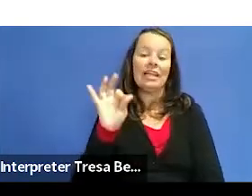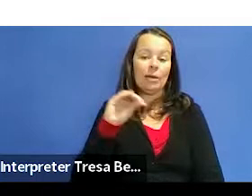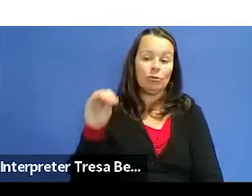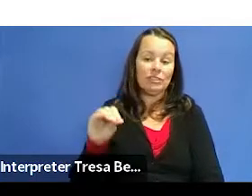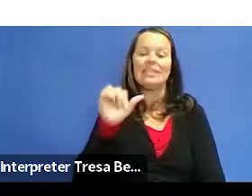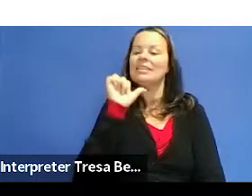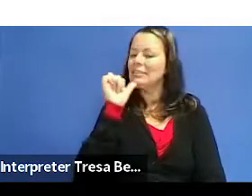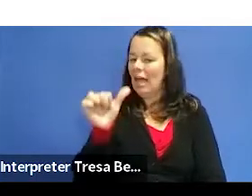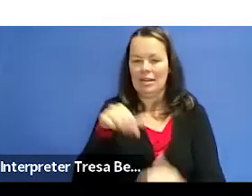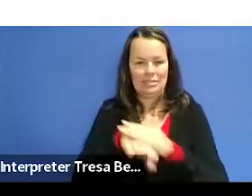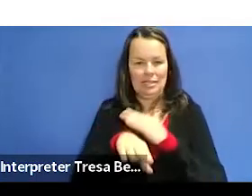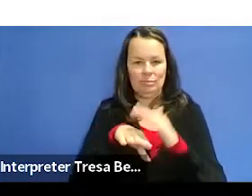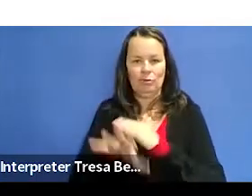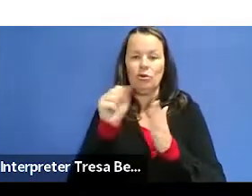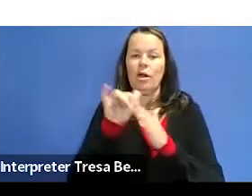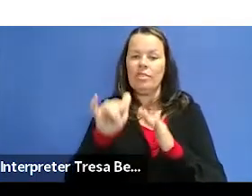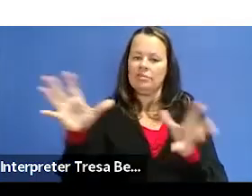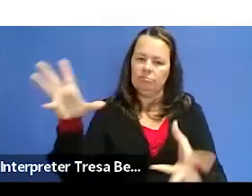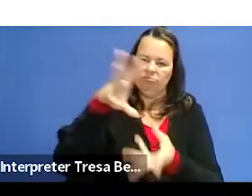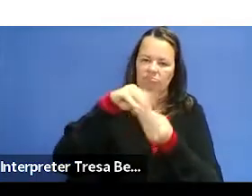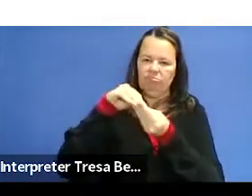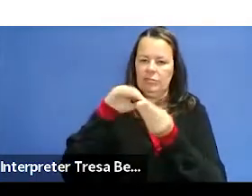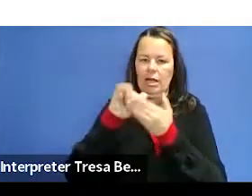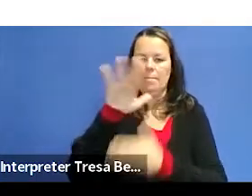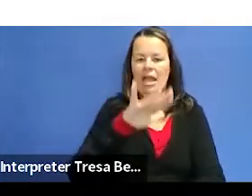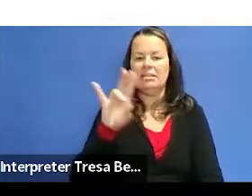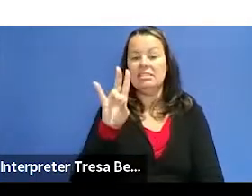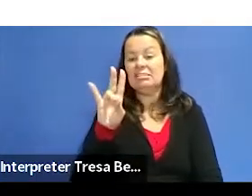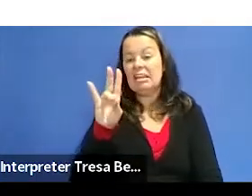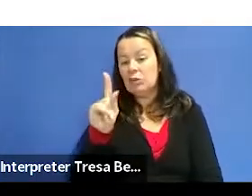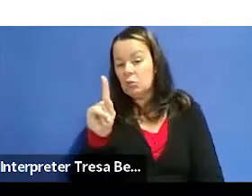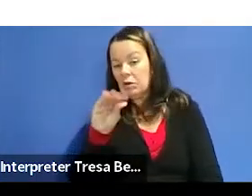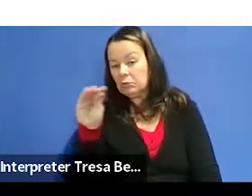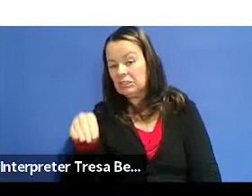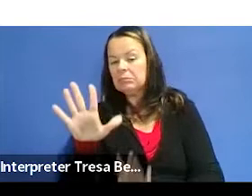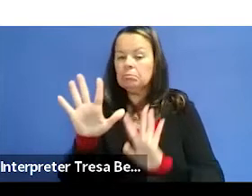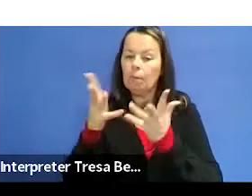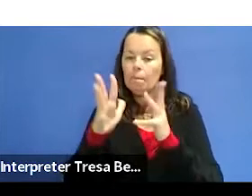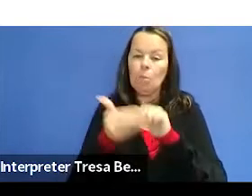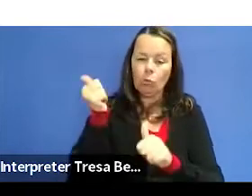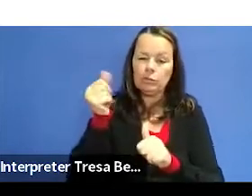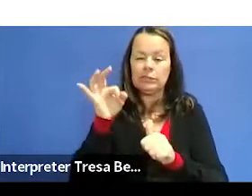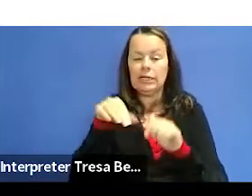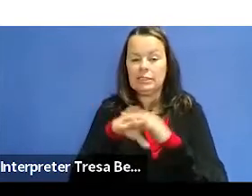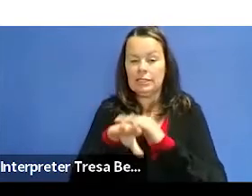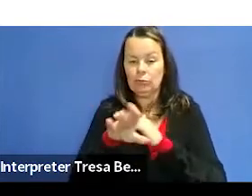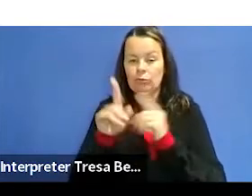That rounds out to about 71% mostly accessible for the sites. We can move to the next. Slide, please.